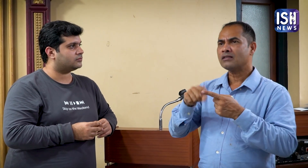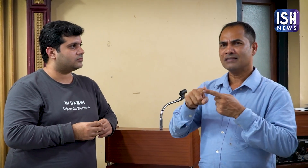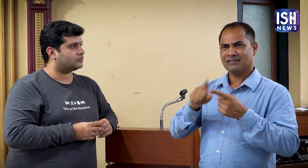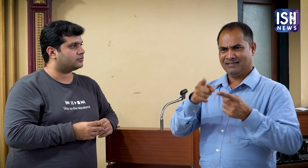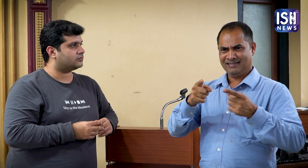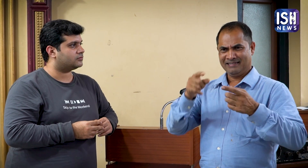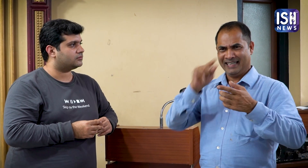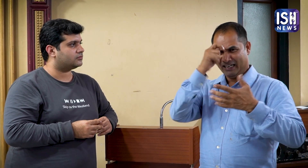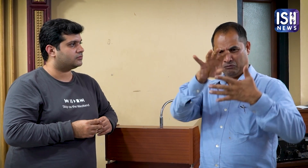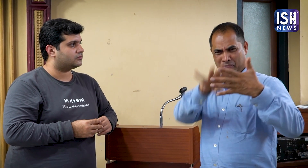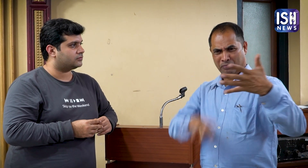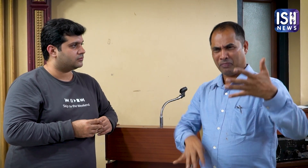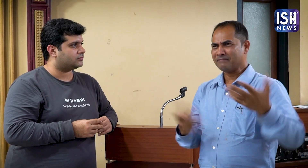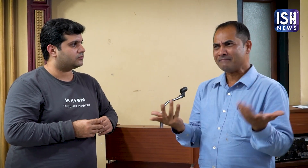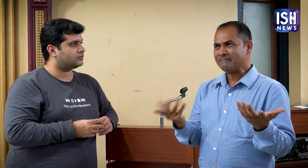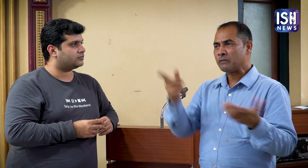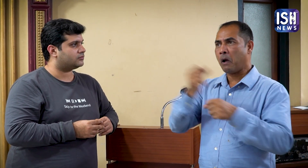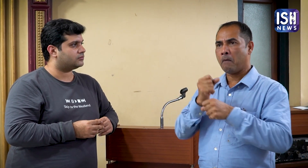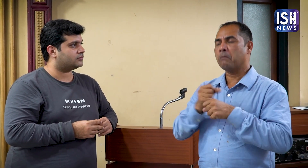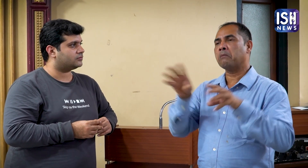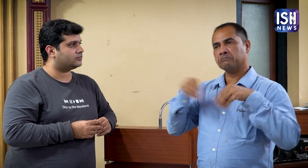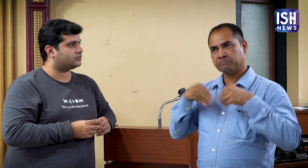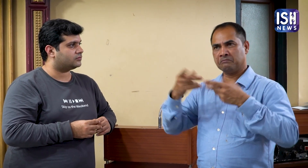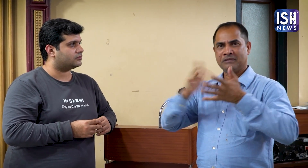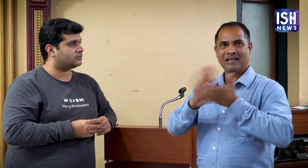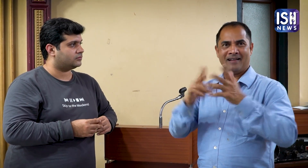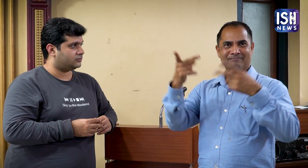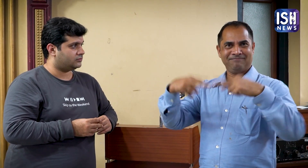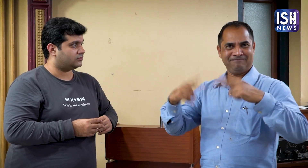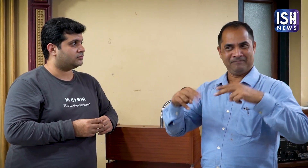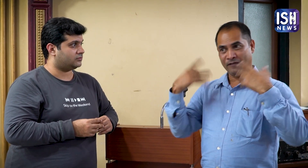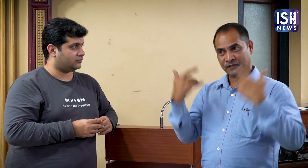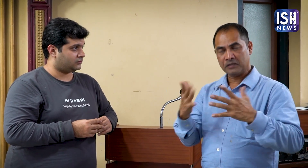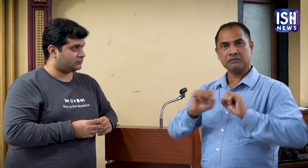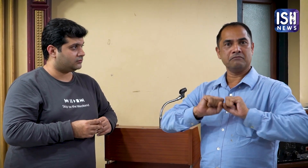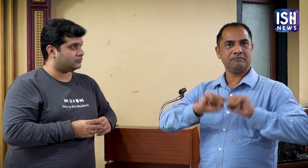When NAD complained about the english text, the policies were translated into Sign Language.